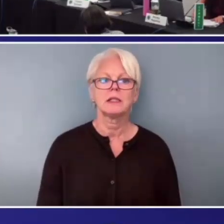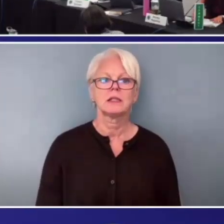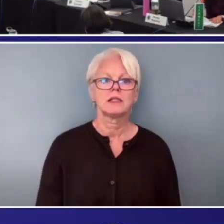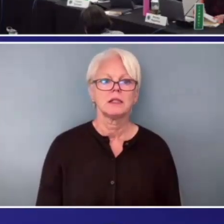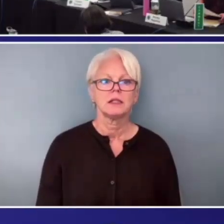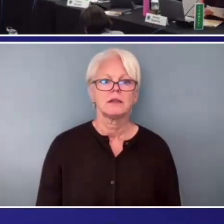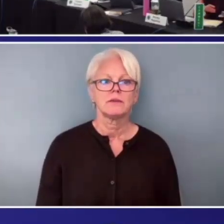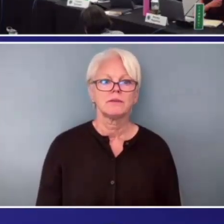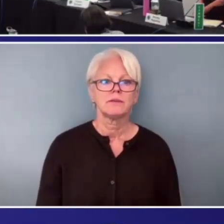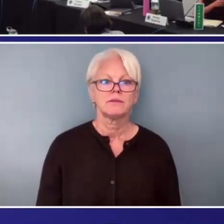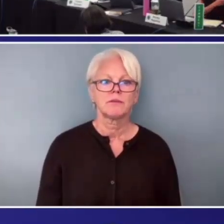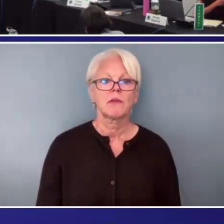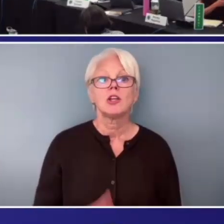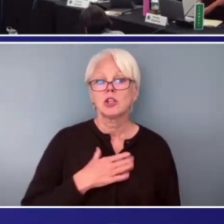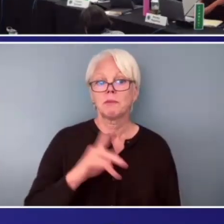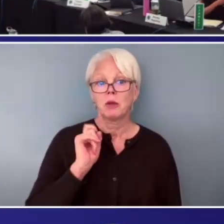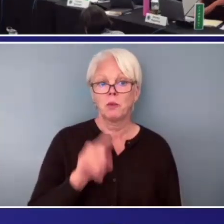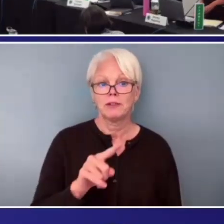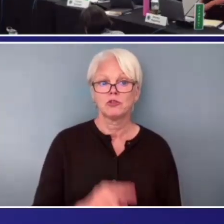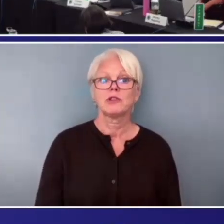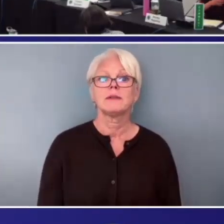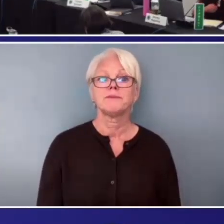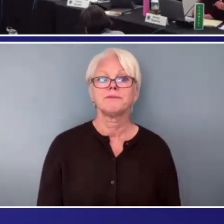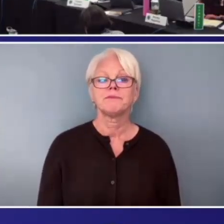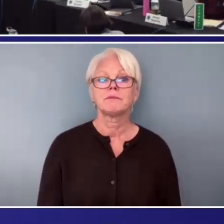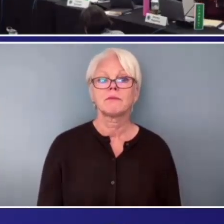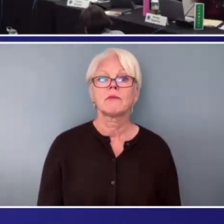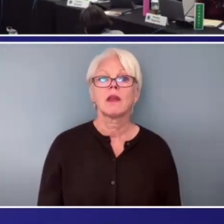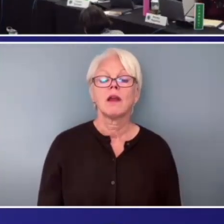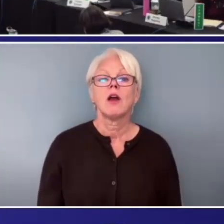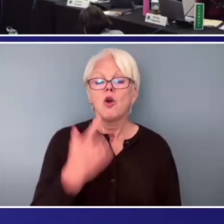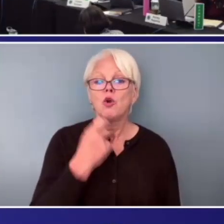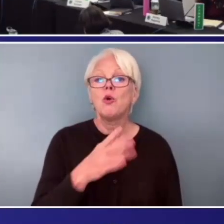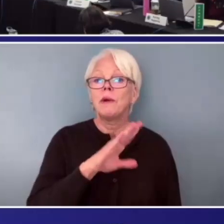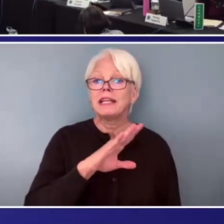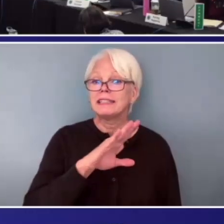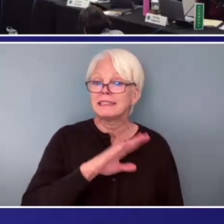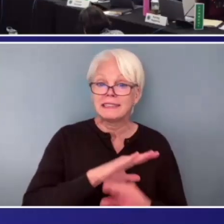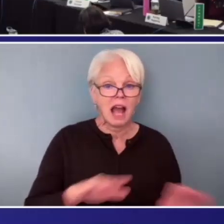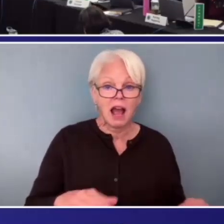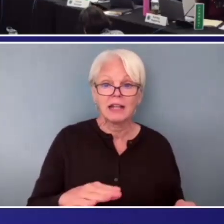Okay, so my question is, who is not and has never been a professional student?